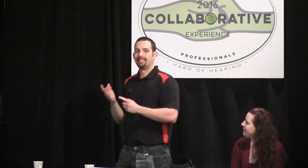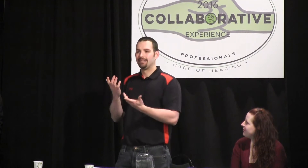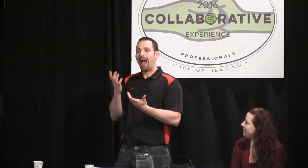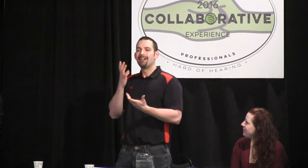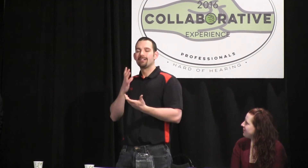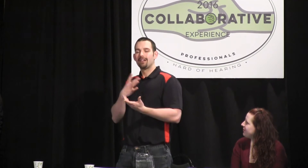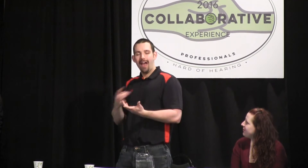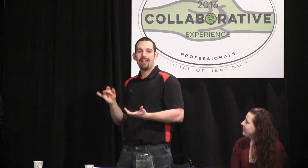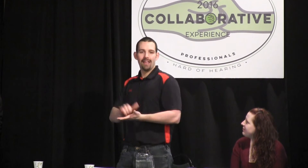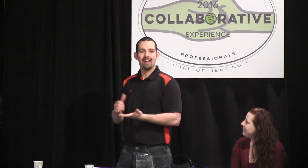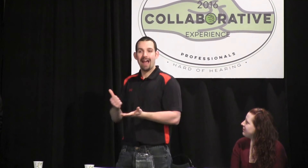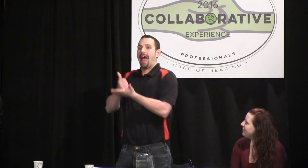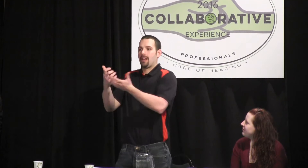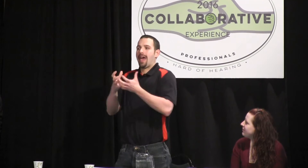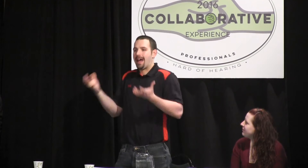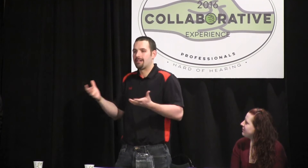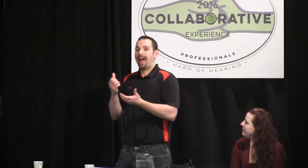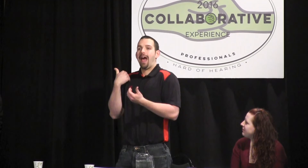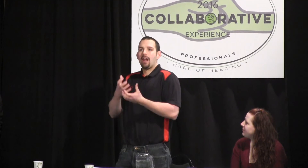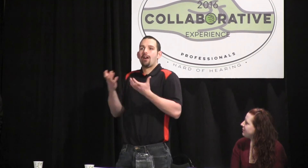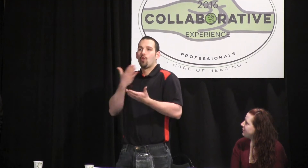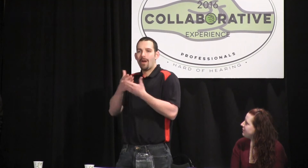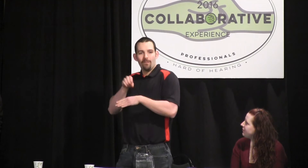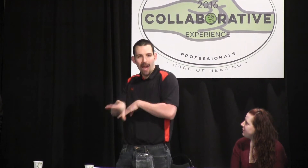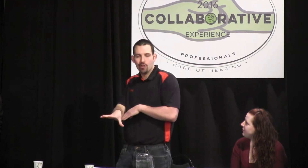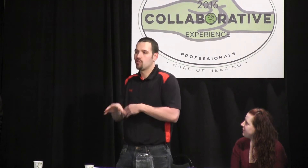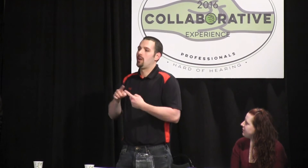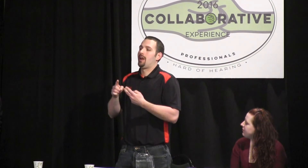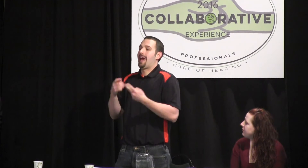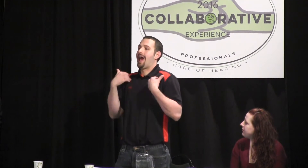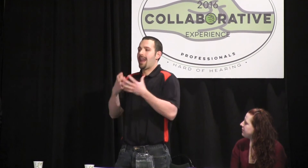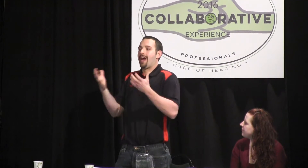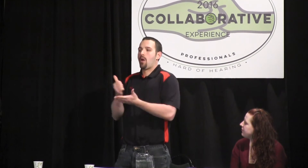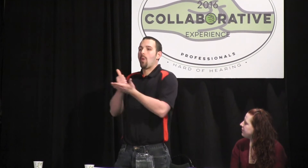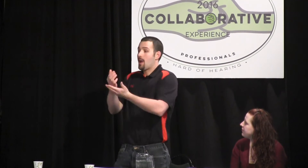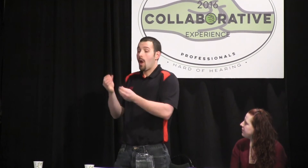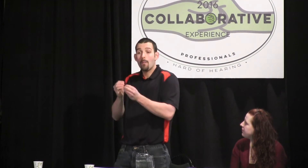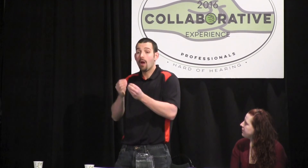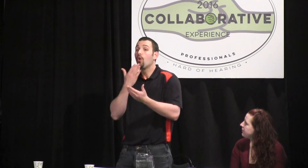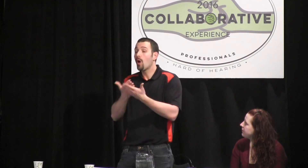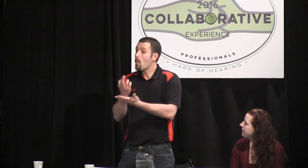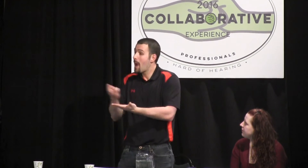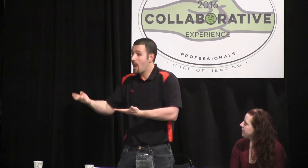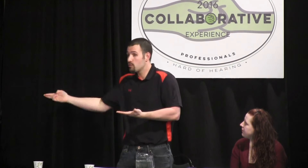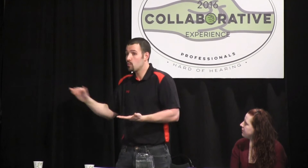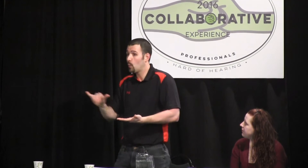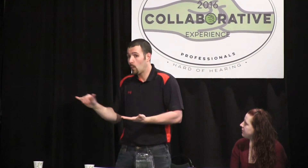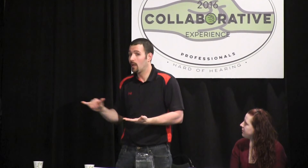just doing lots of different things and getting experiences. And, you know, they gave you a lot of good advice, a lot of good help, you know,